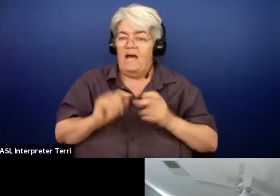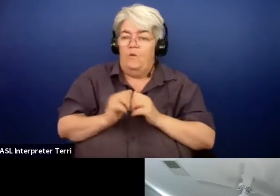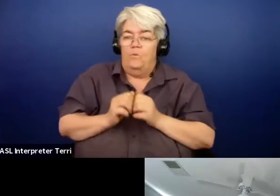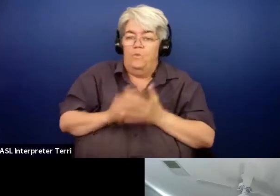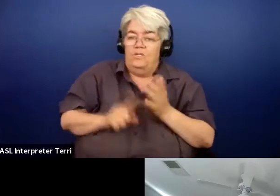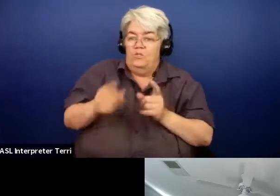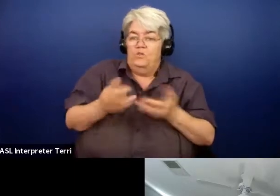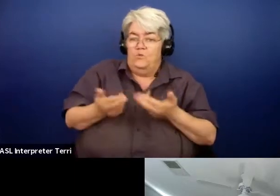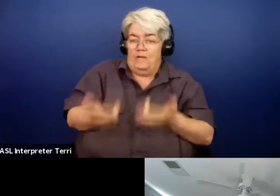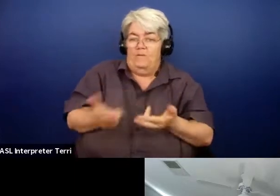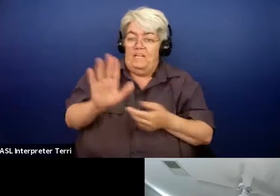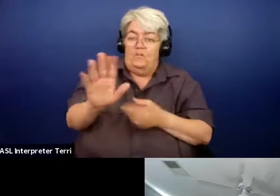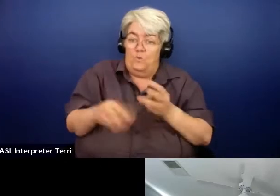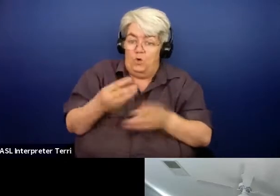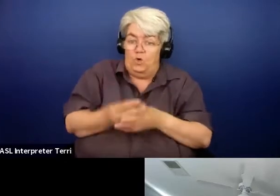in your world and from your experience